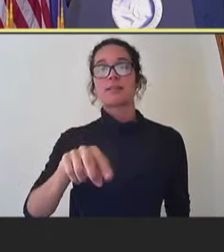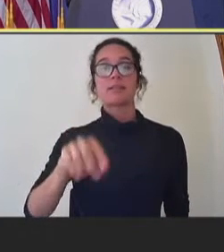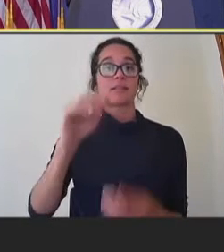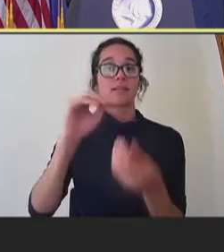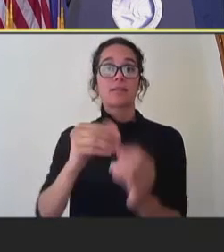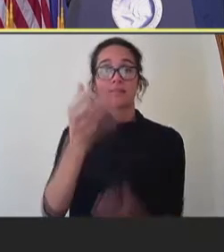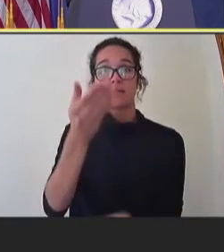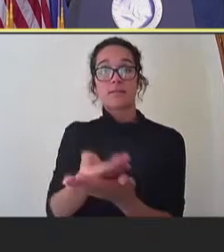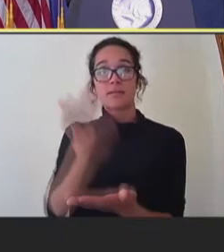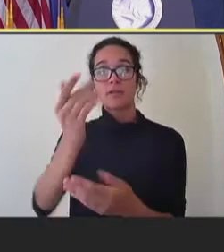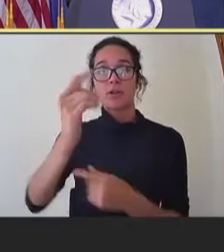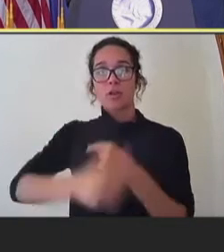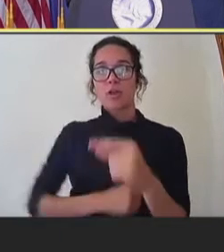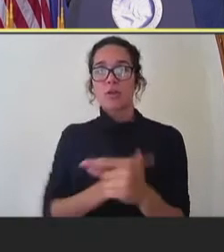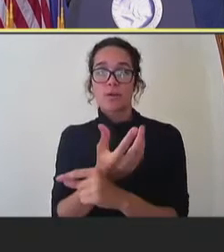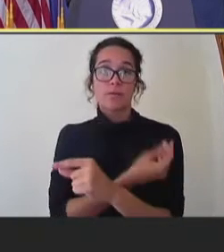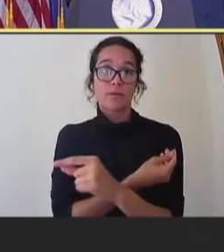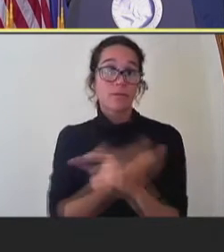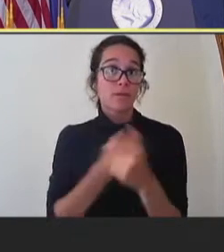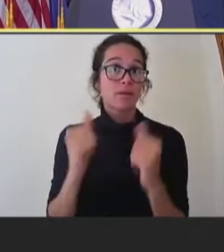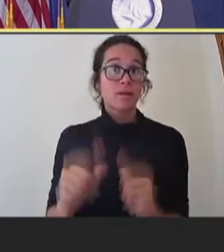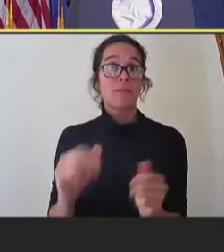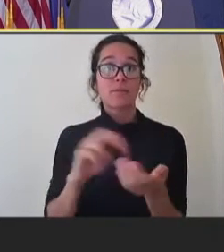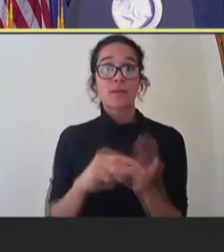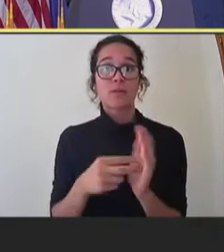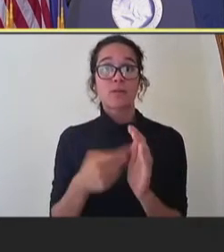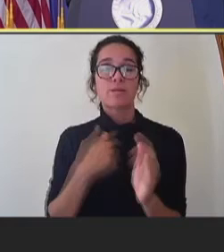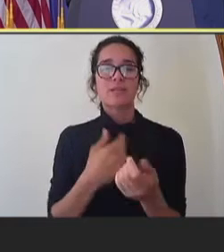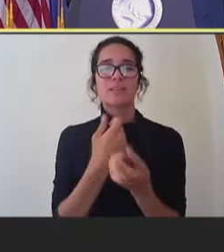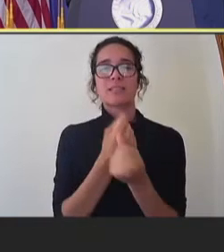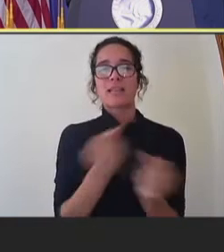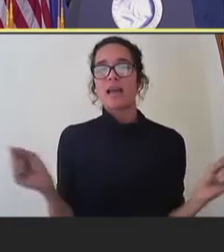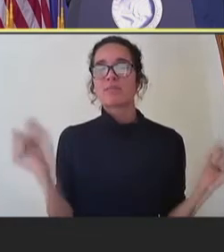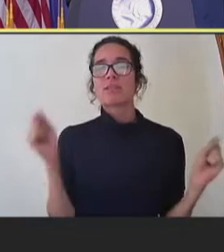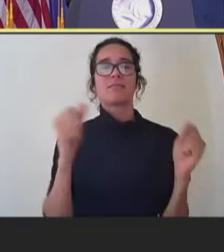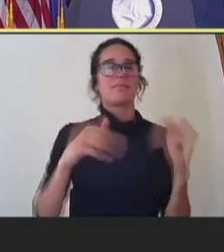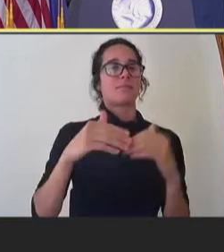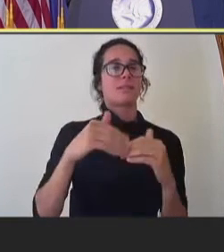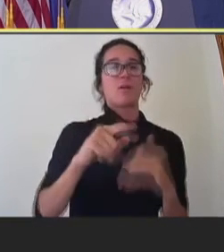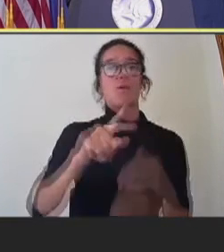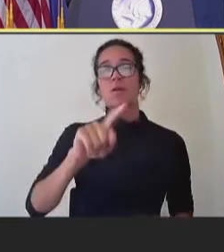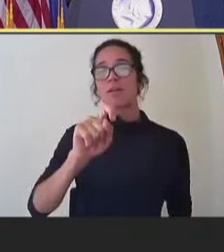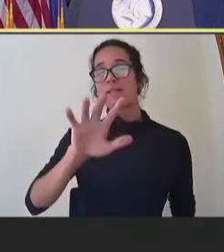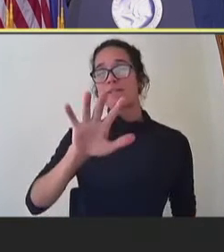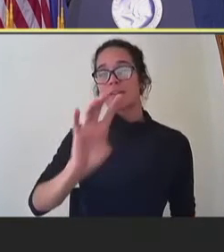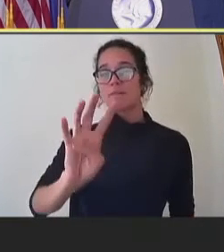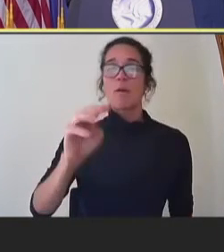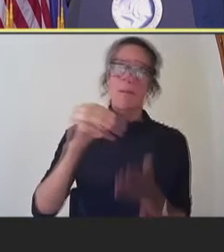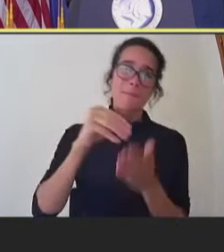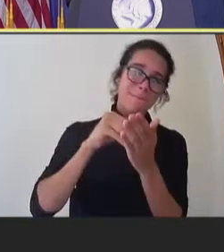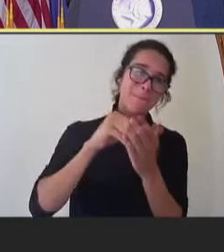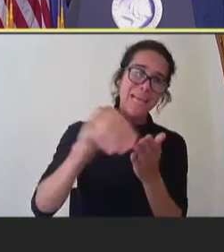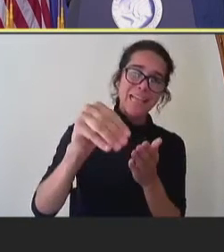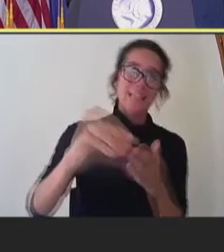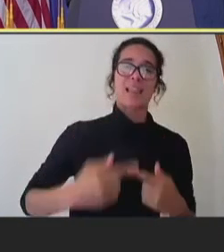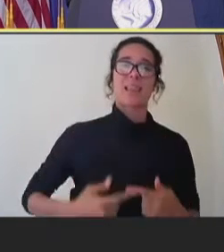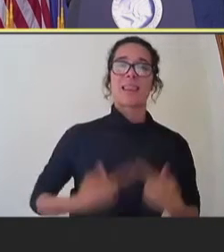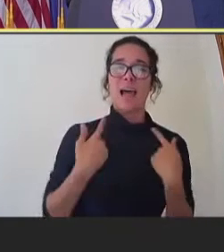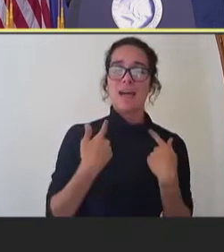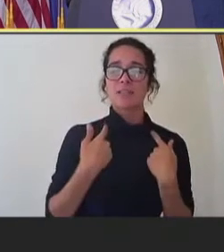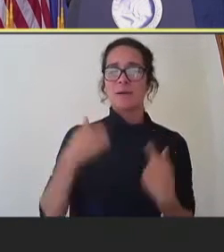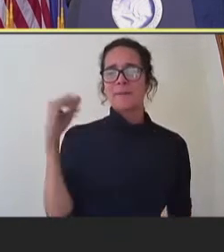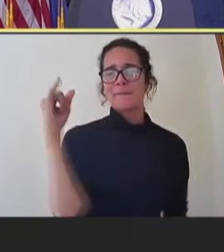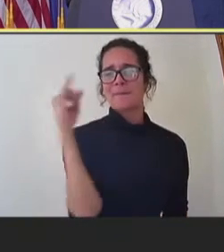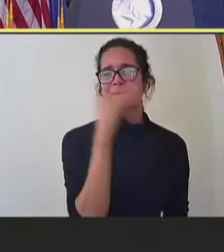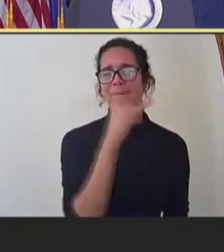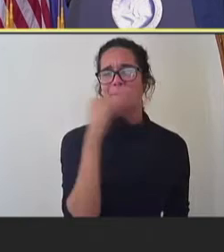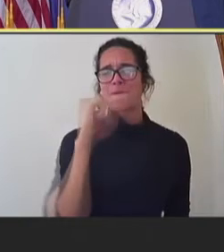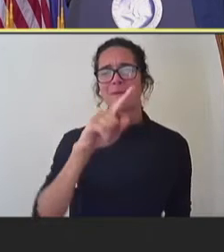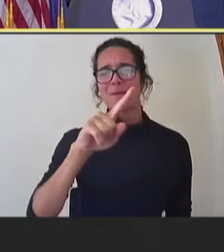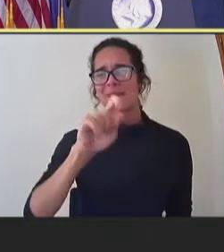have saved at least 154 million lives, 154 million lives over the past 50 years,